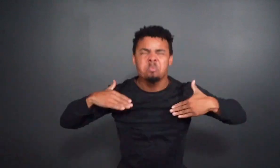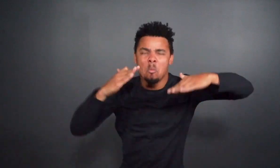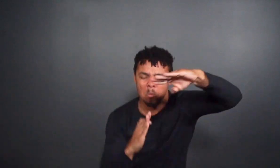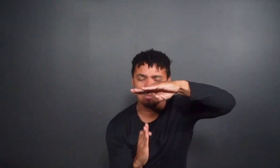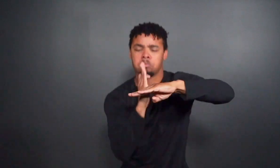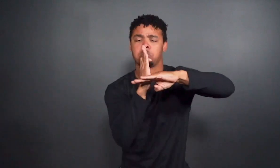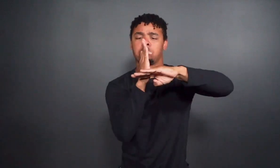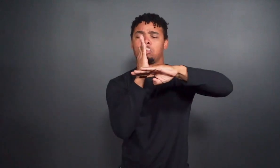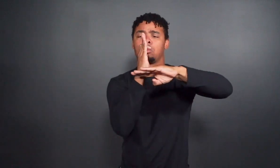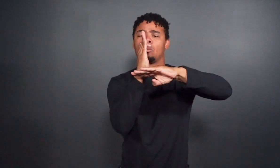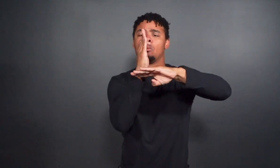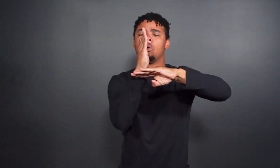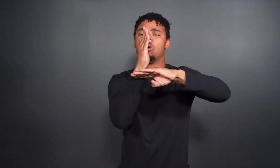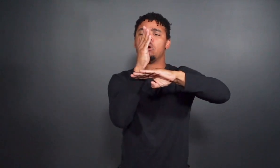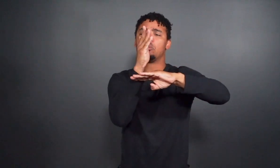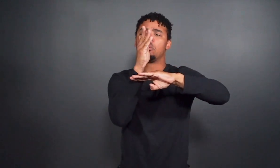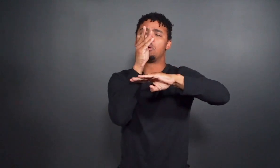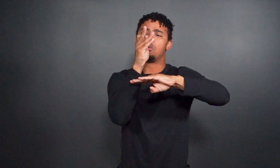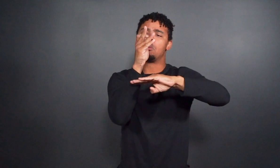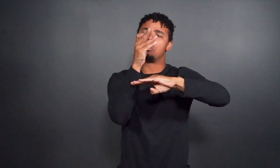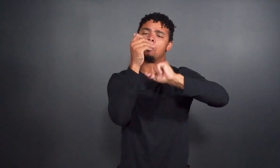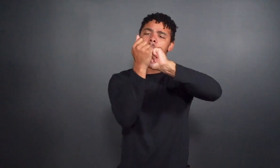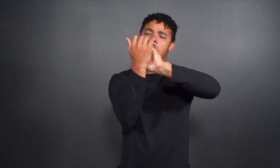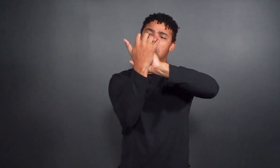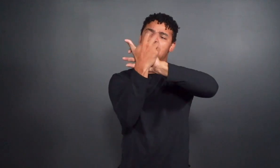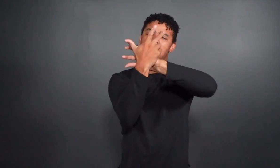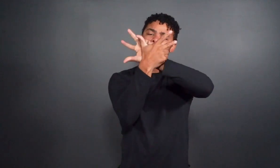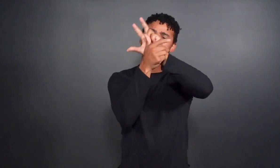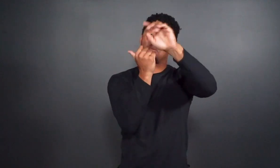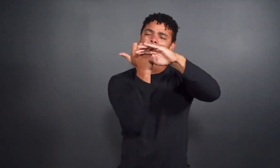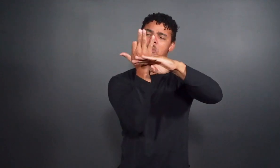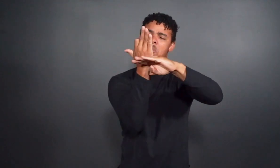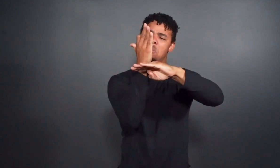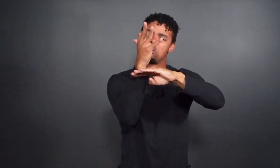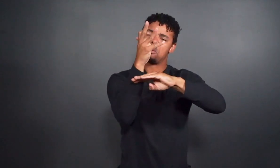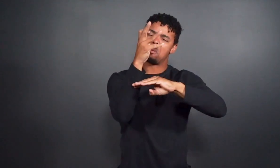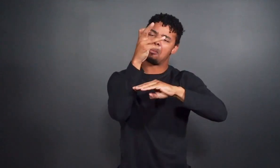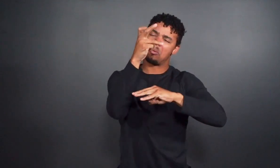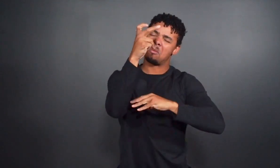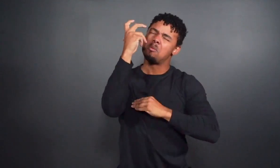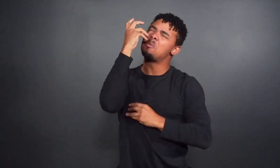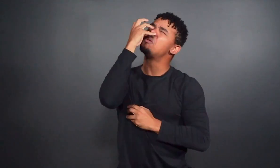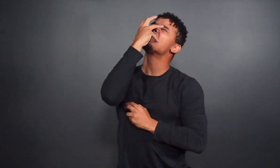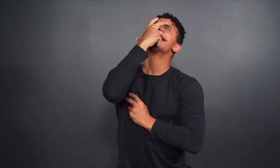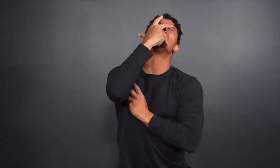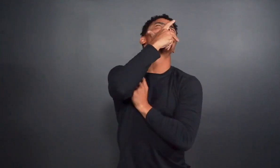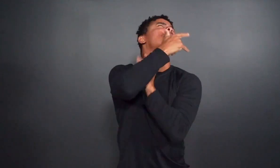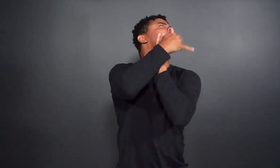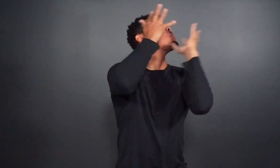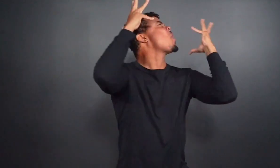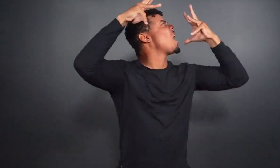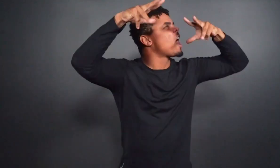SUBJECT Leaps. SUBJECT Transforms in mid-air in super slow motion.